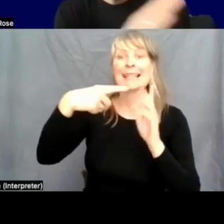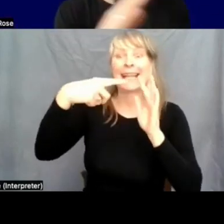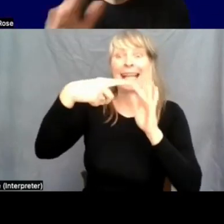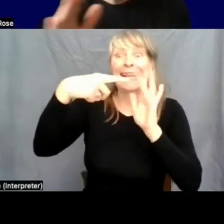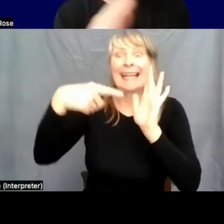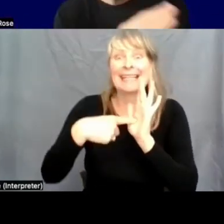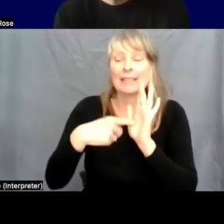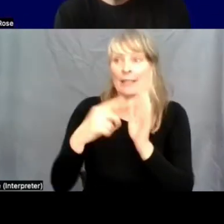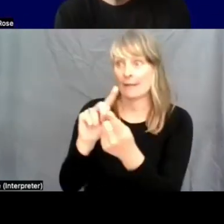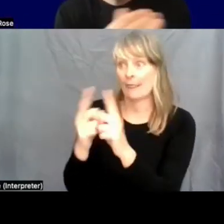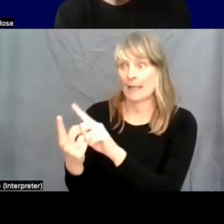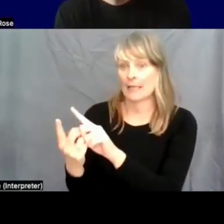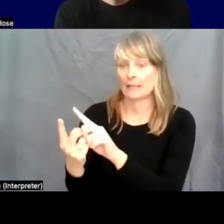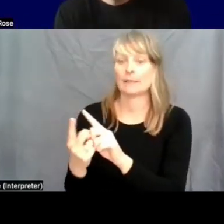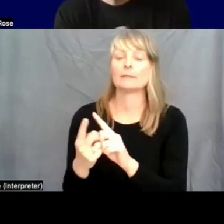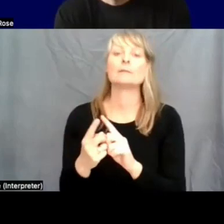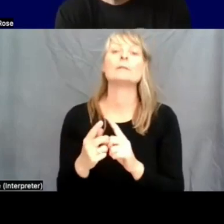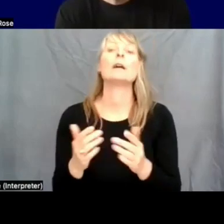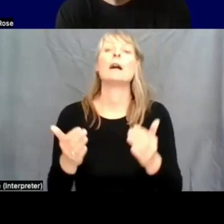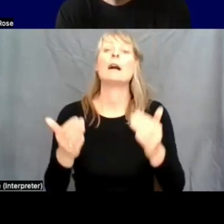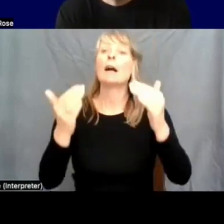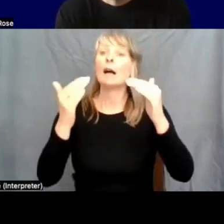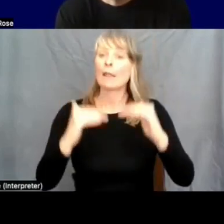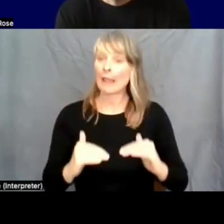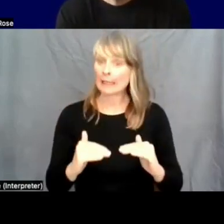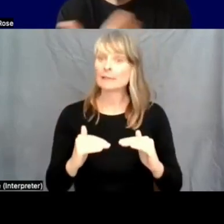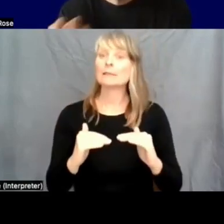Then we move in to kind of what we are traditionally call perhaps symbolic development